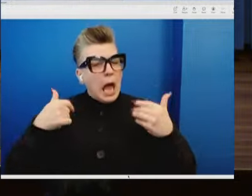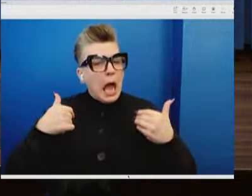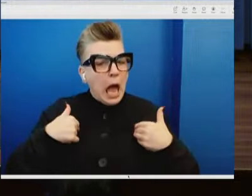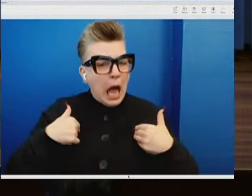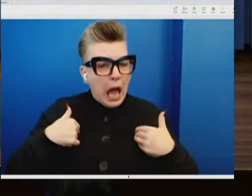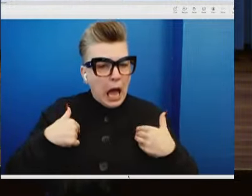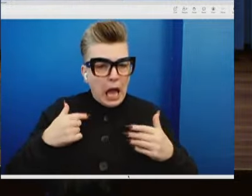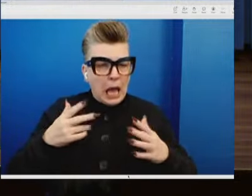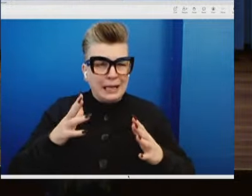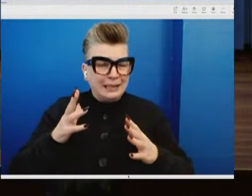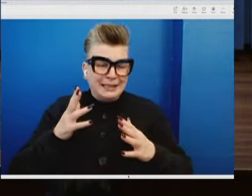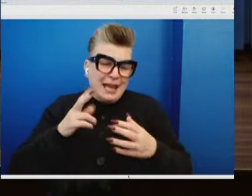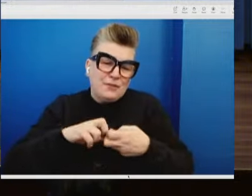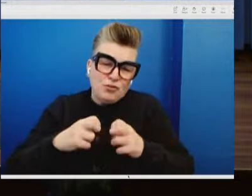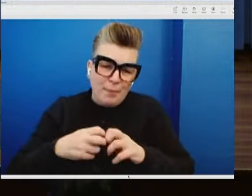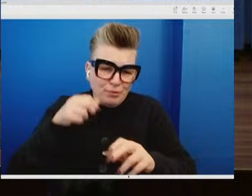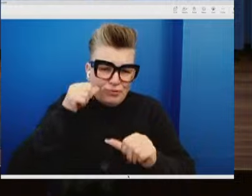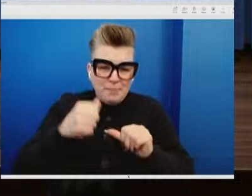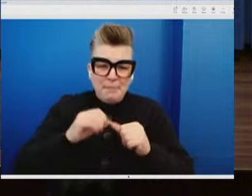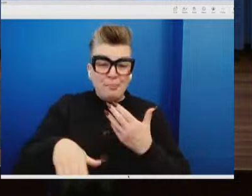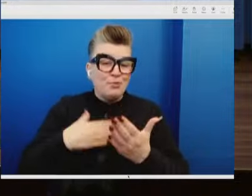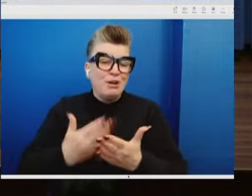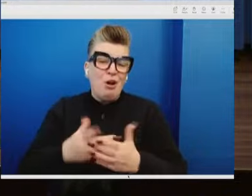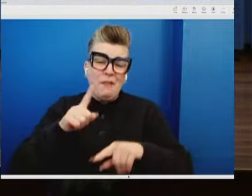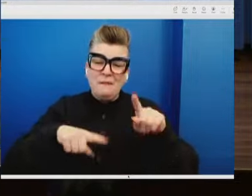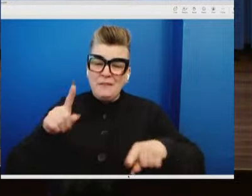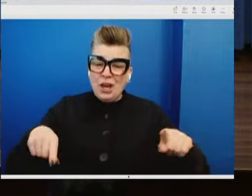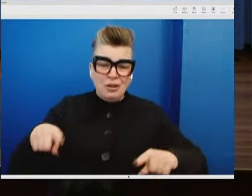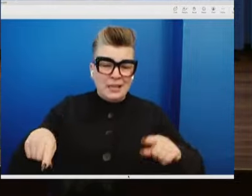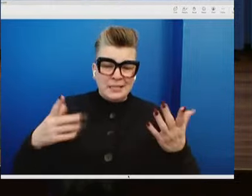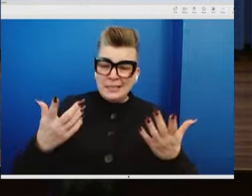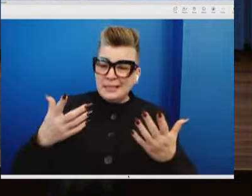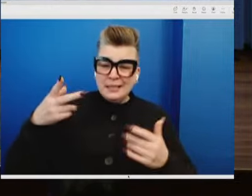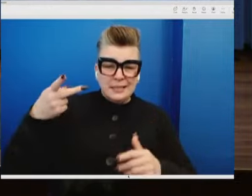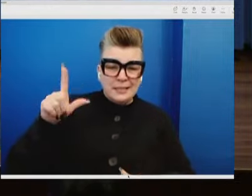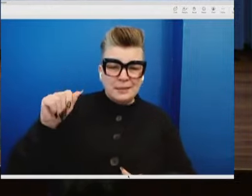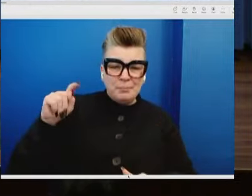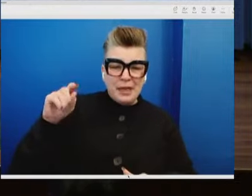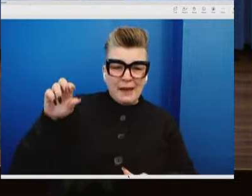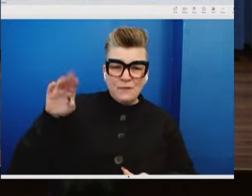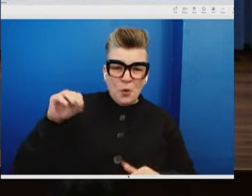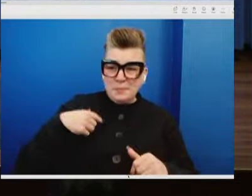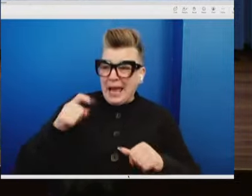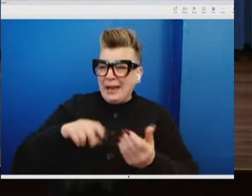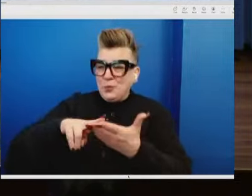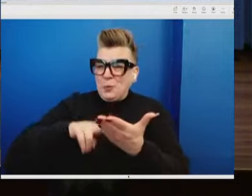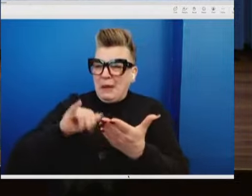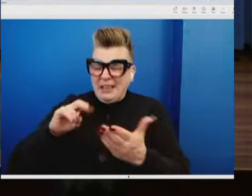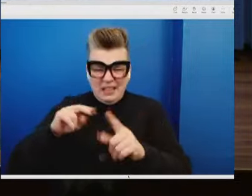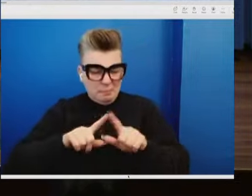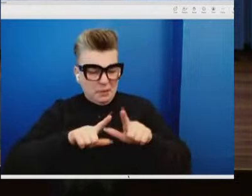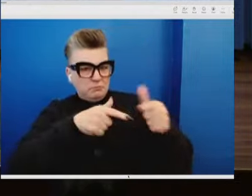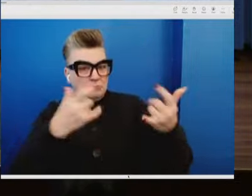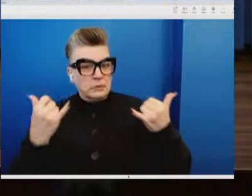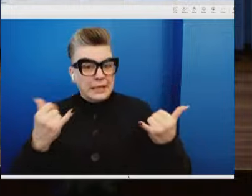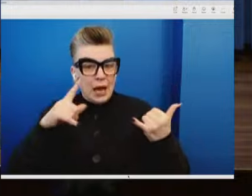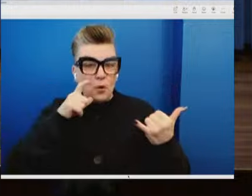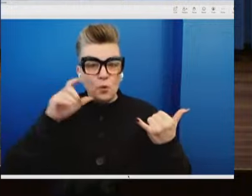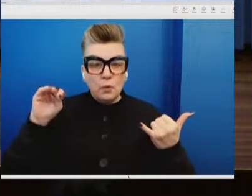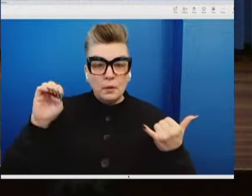platforms I need to log into but tell me a little about how you're thinking about the Medicaid enrollees and whether this is going to be an easy pathway for them.